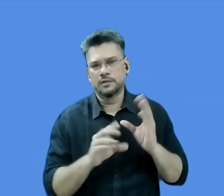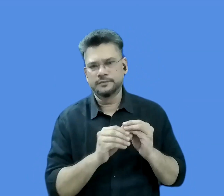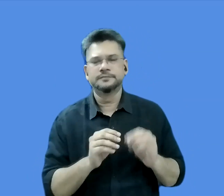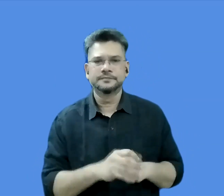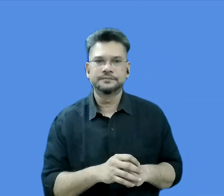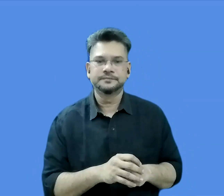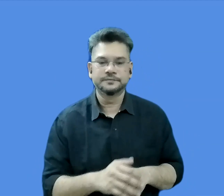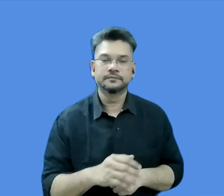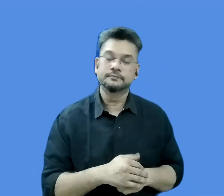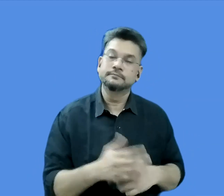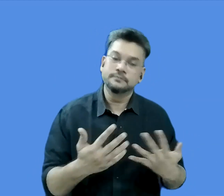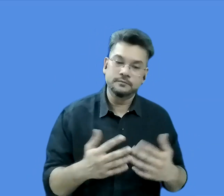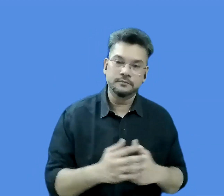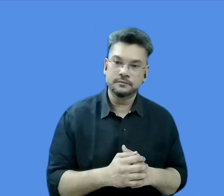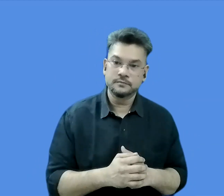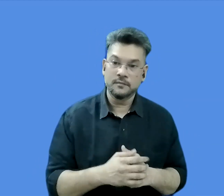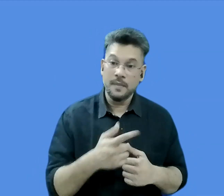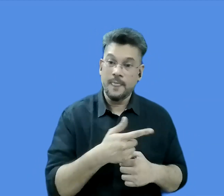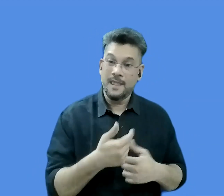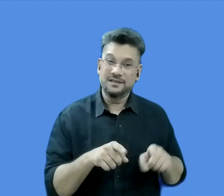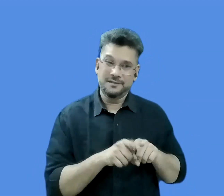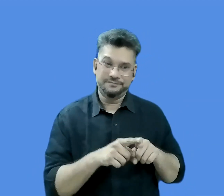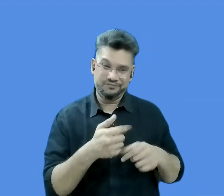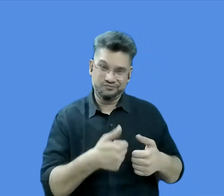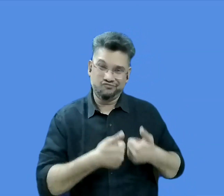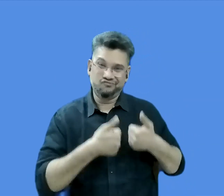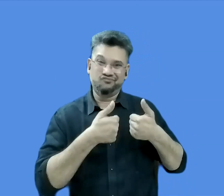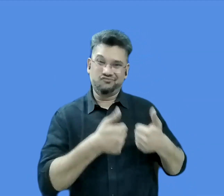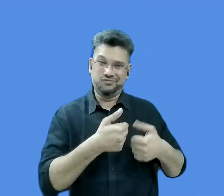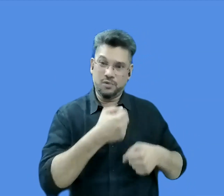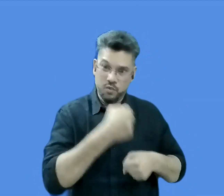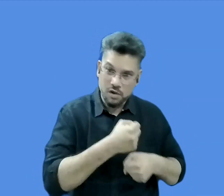want to just say I agree with Kavita Brahmbhatt on